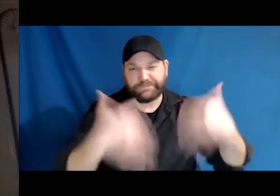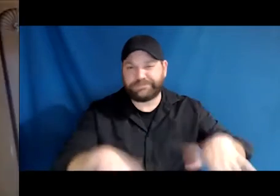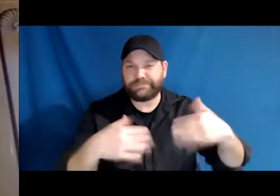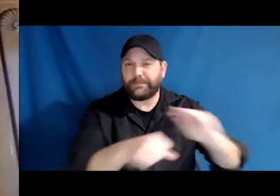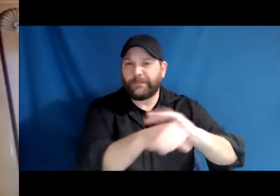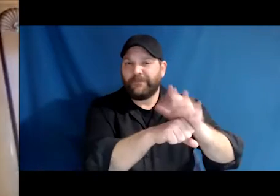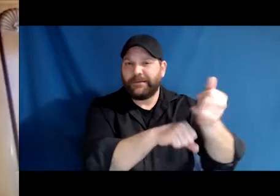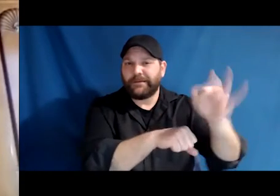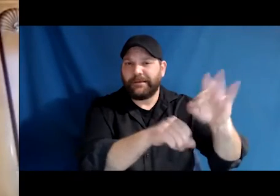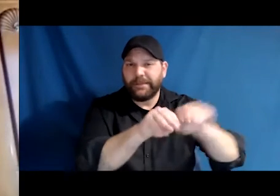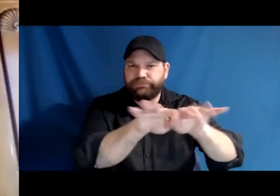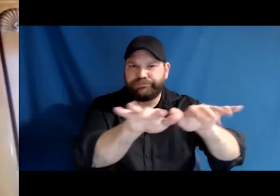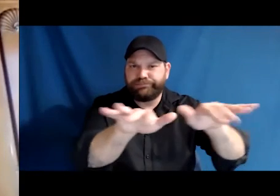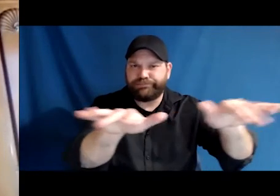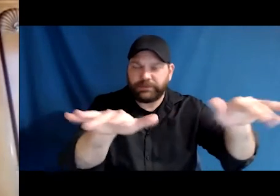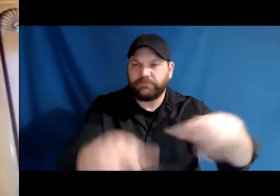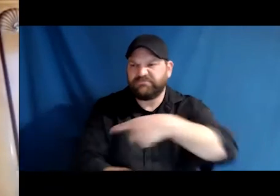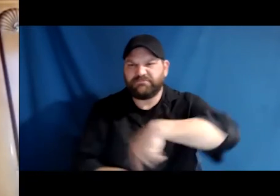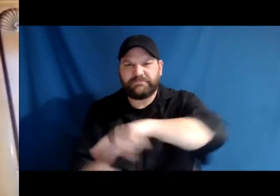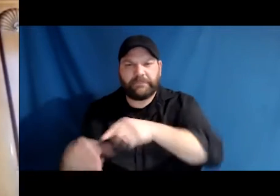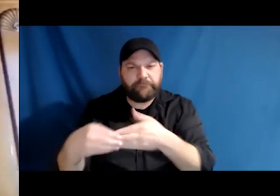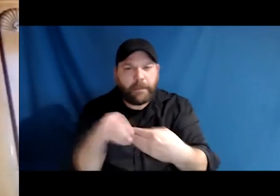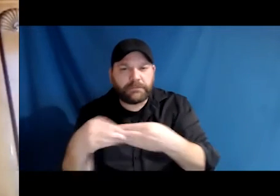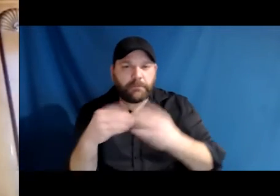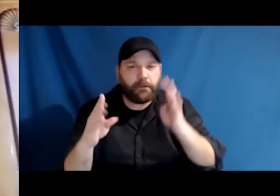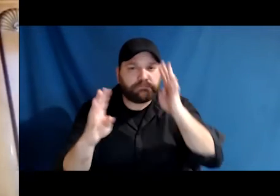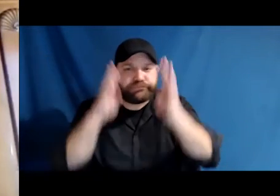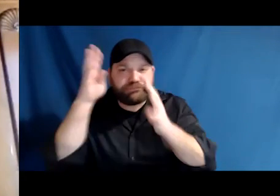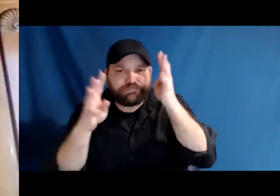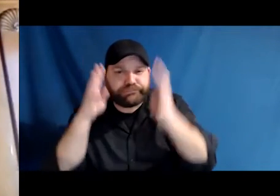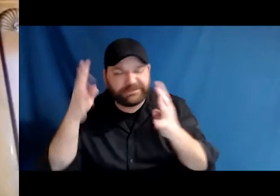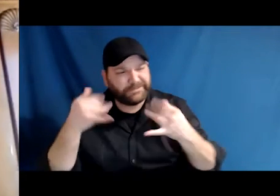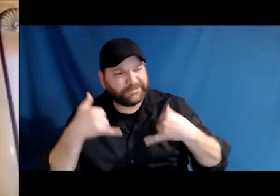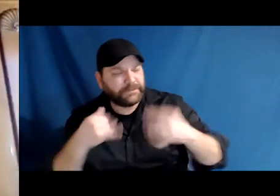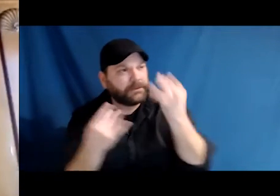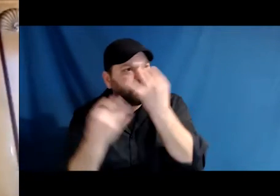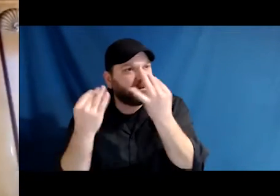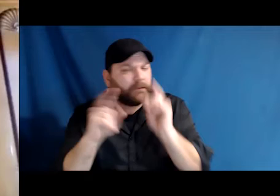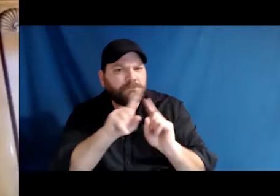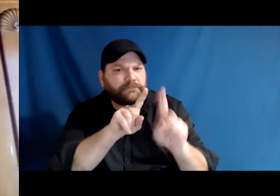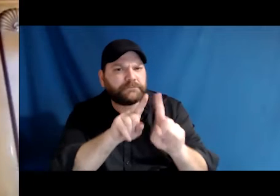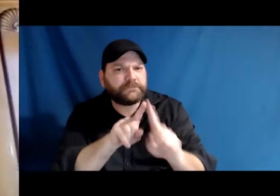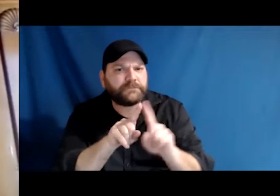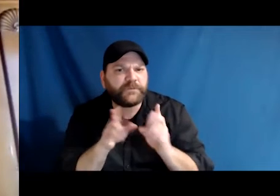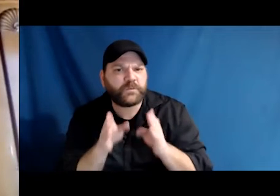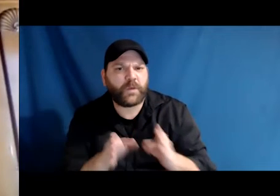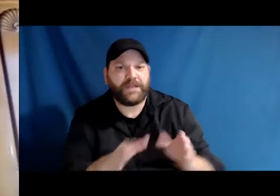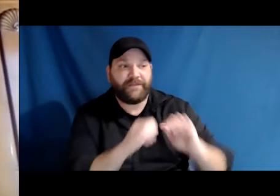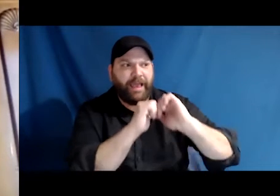going to great lengths to be flexible and adaptive while constantly imagining and implementing innovative ways to work while supporting